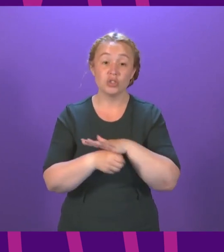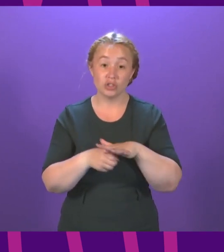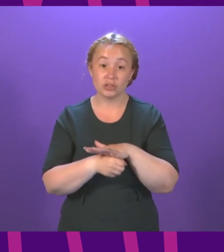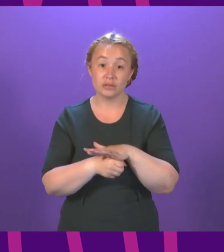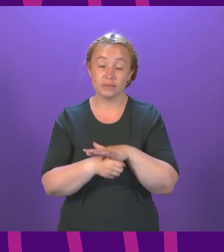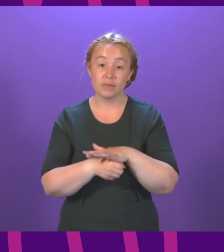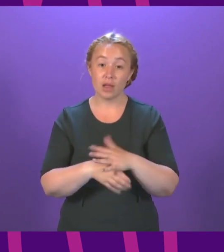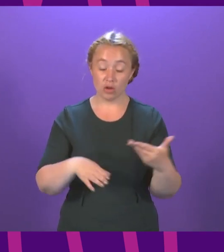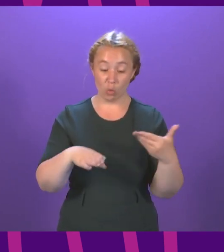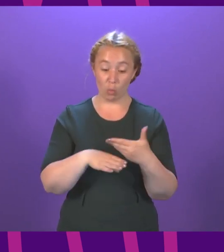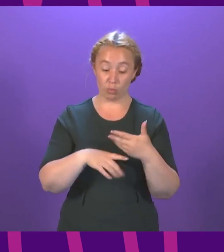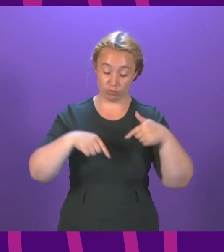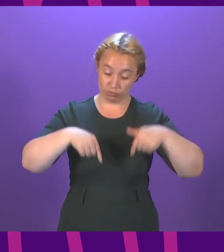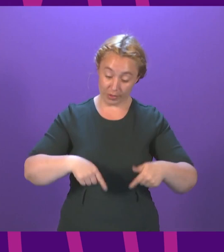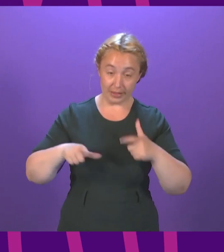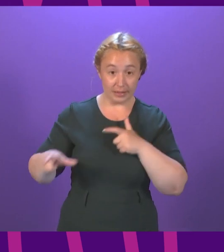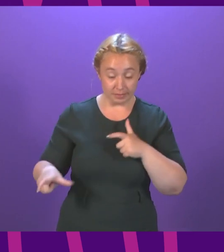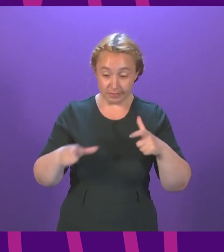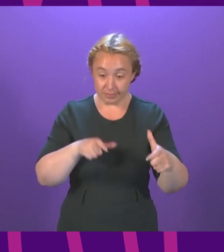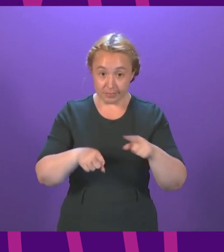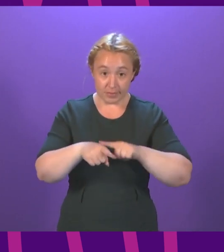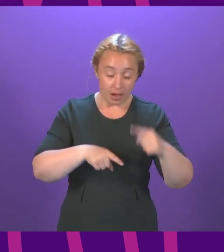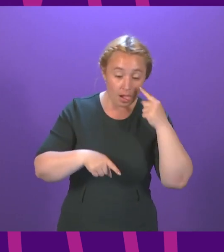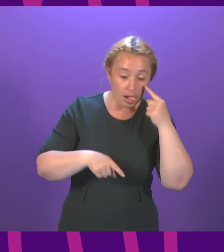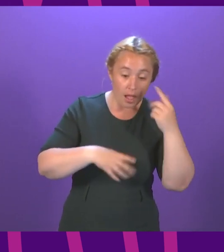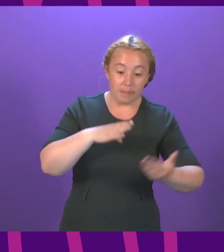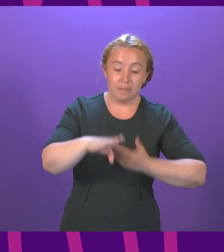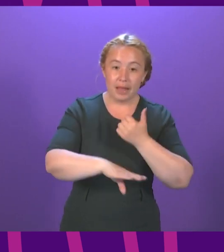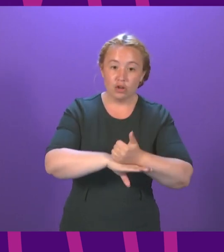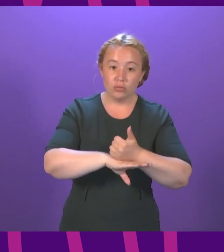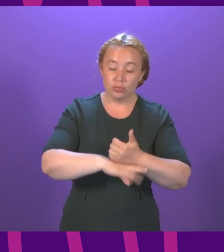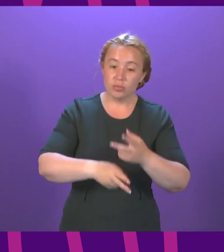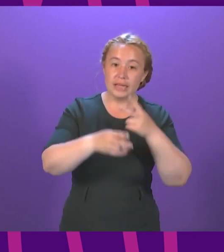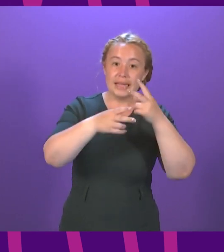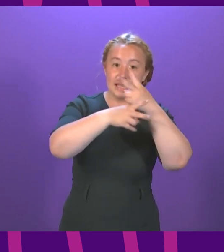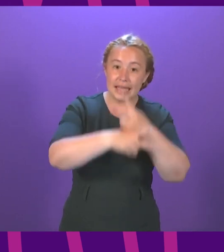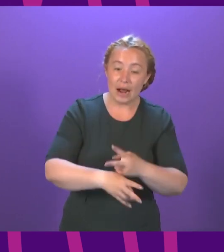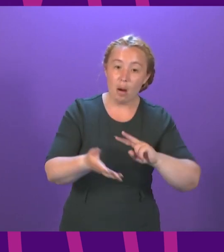Work continues to ensure that appropriate care packages are in place to minimise delayed